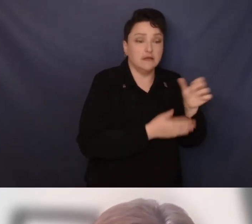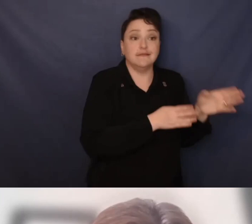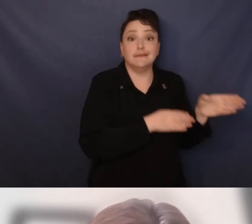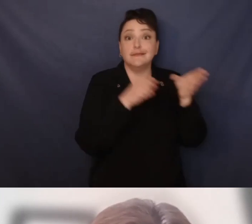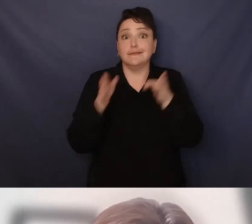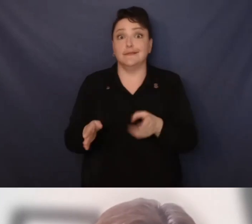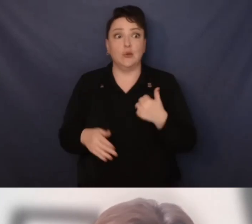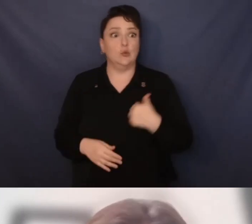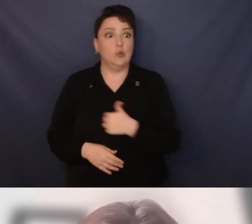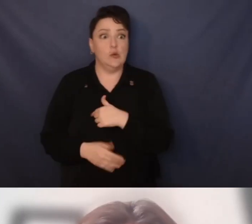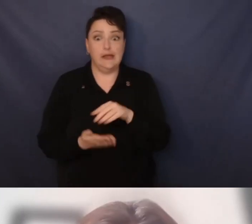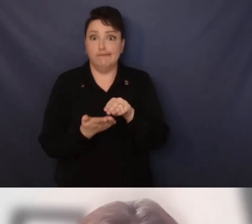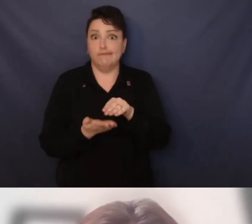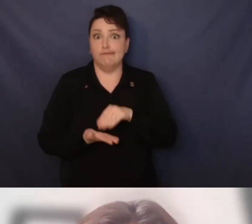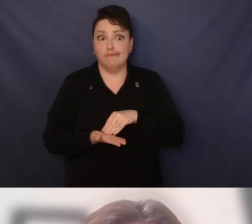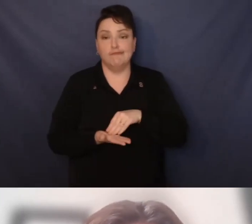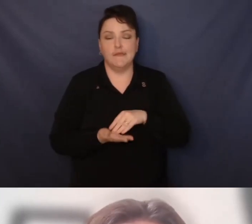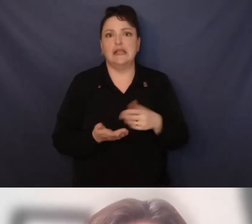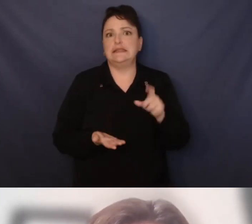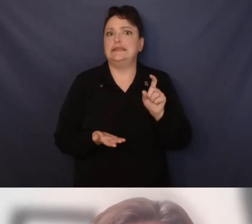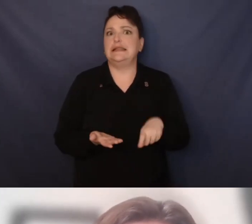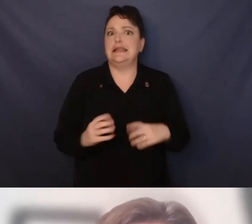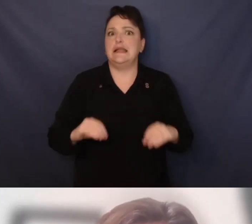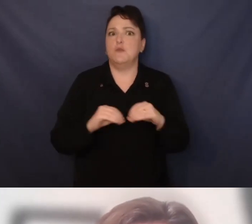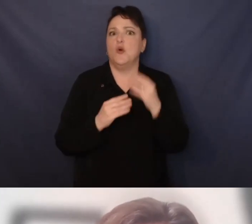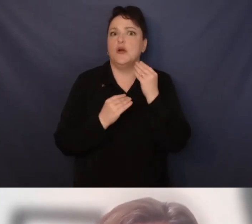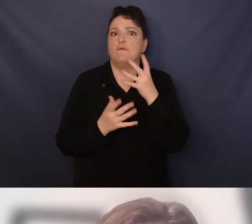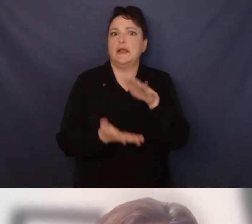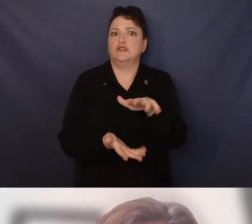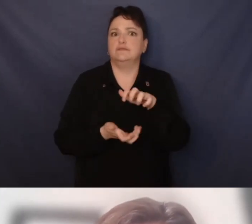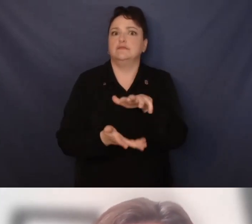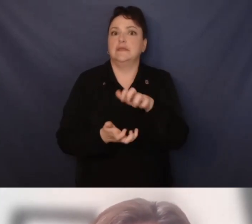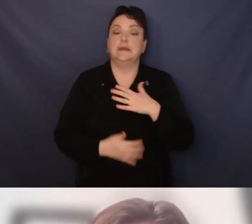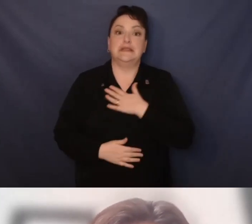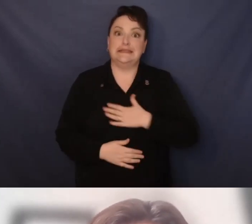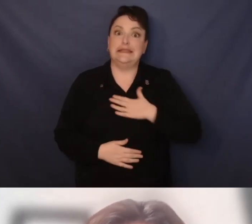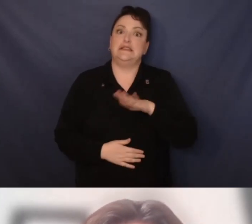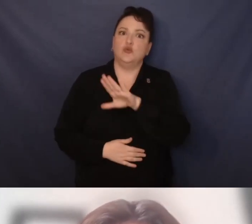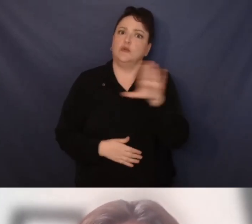unreliable as well. Let's start sharing what we know, where our successes are, and where